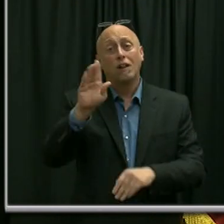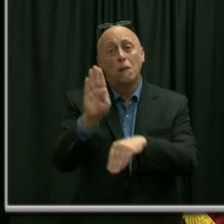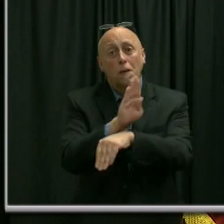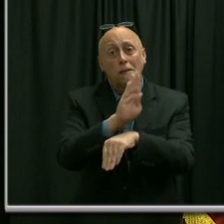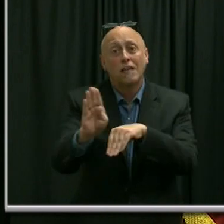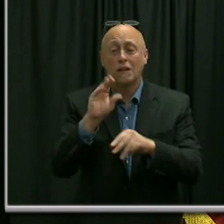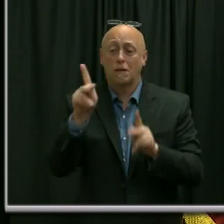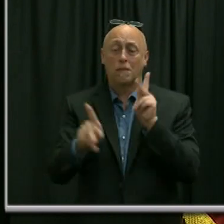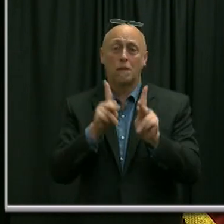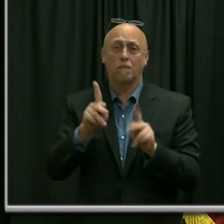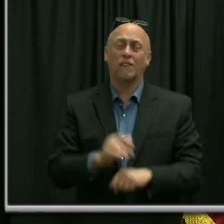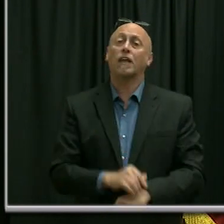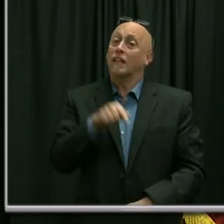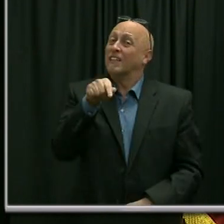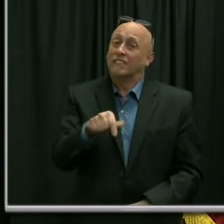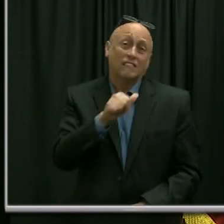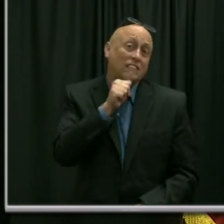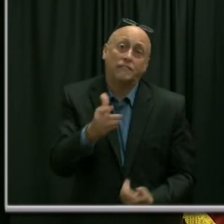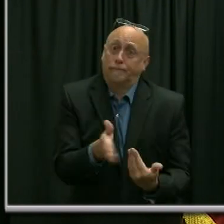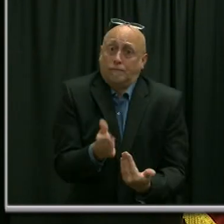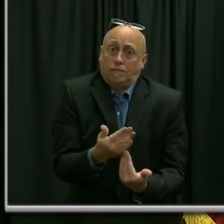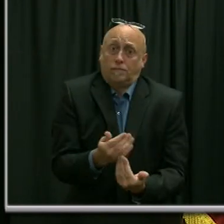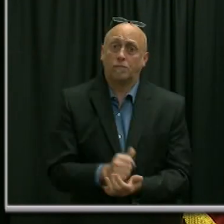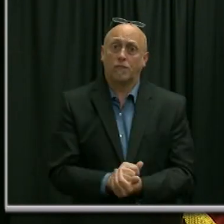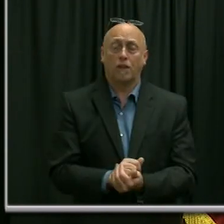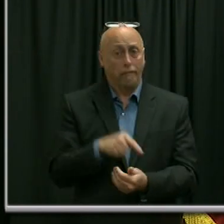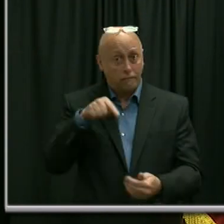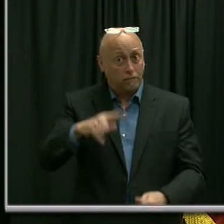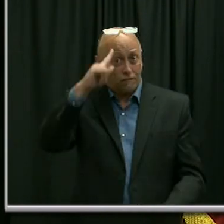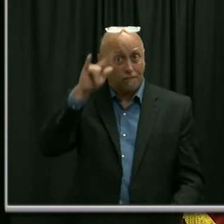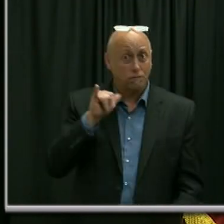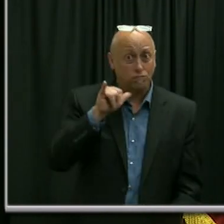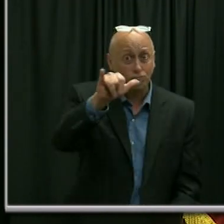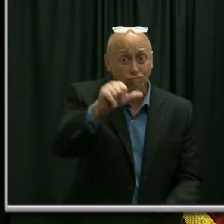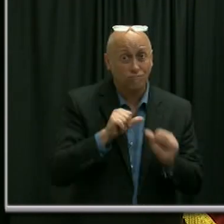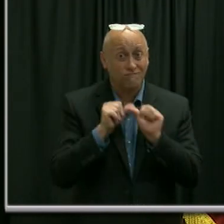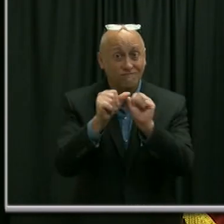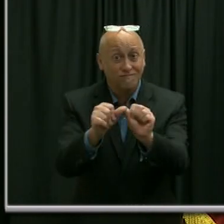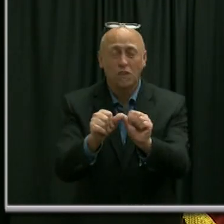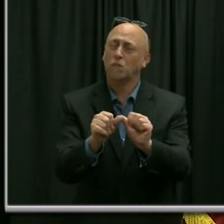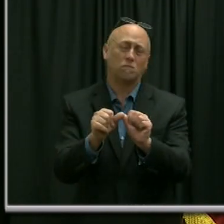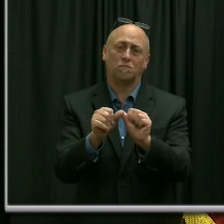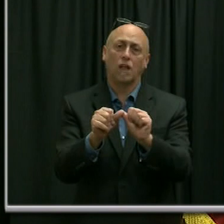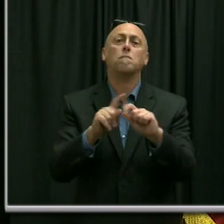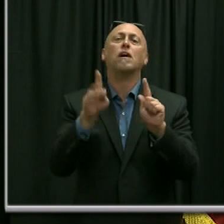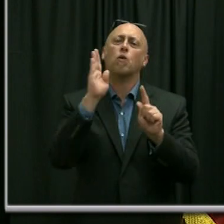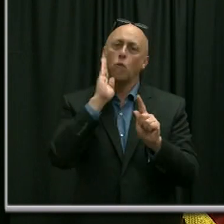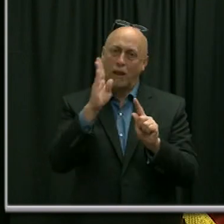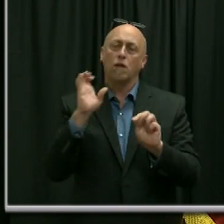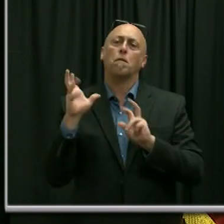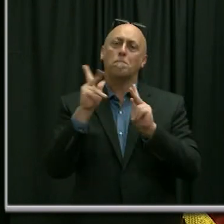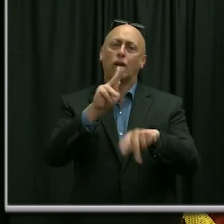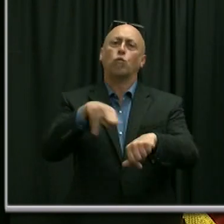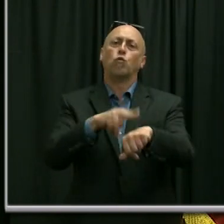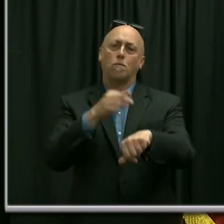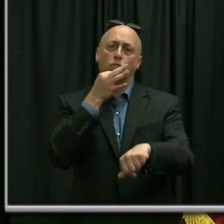THIS IS NOT EASY BUT IT WILL ALSO NOT BE FOREVER WE WILL